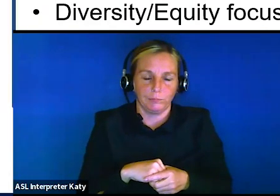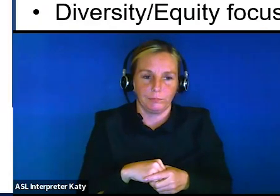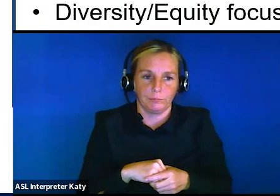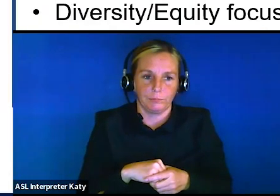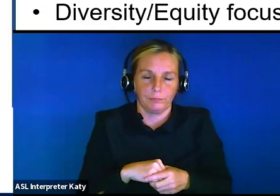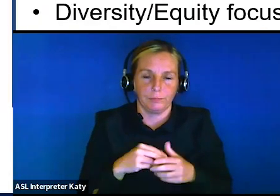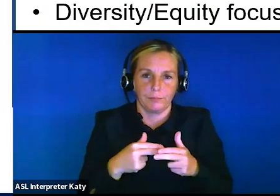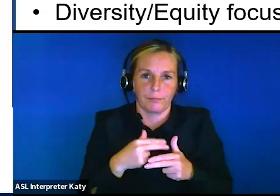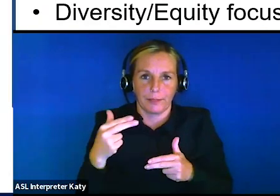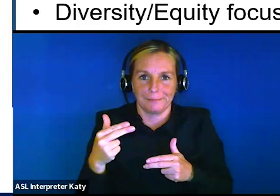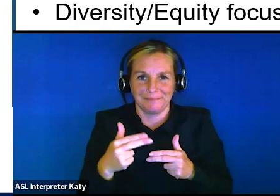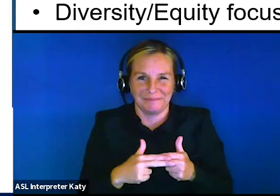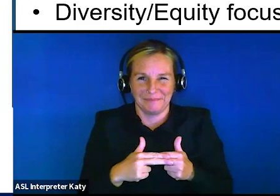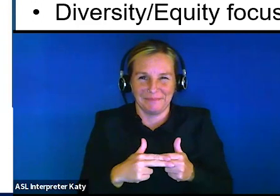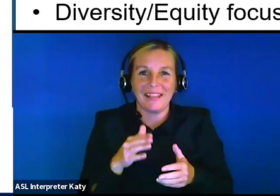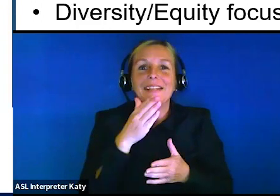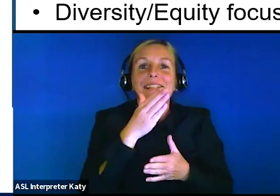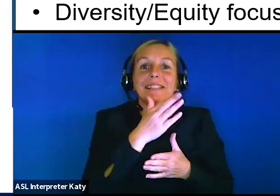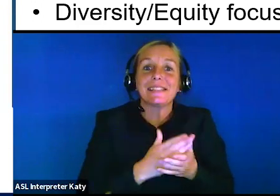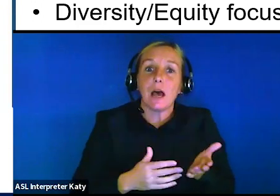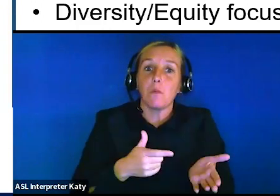So here are some of the required members of your team,